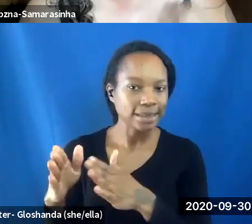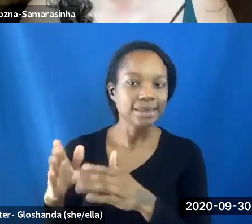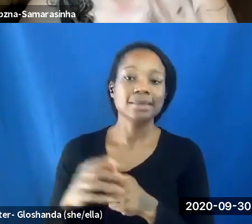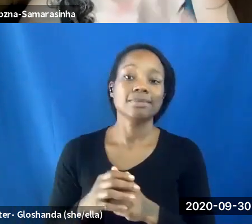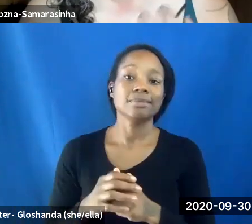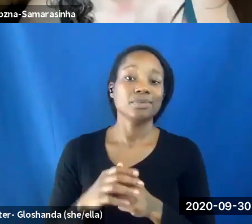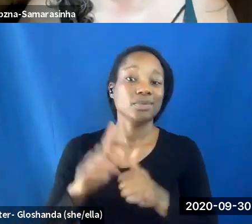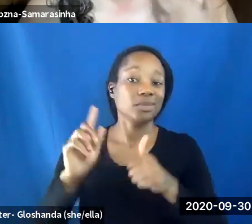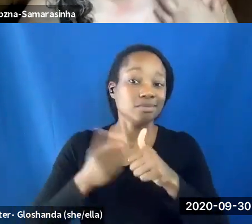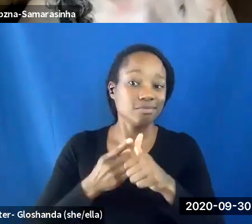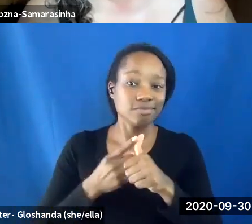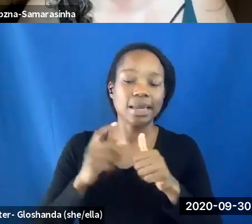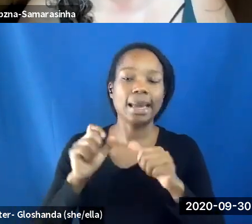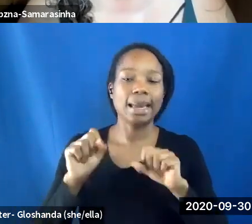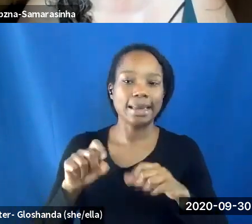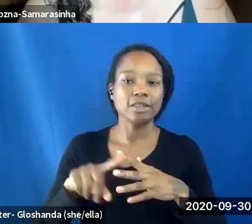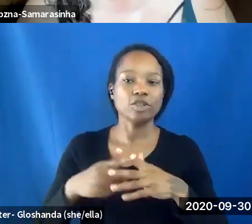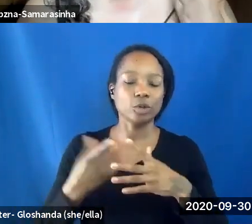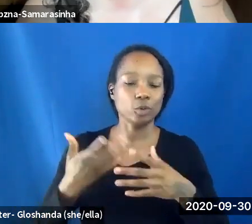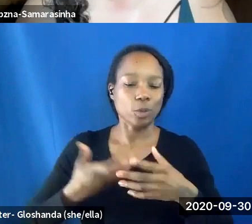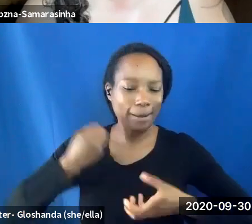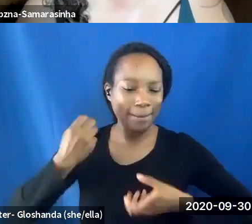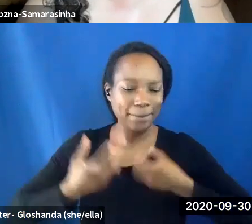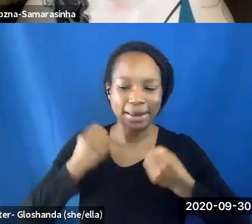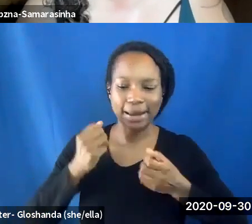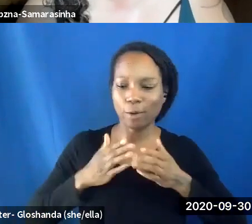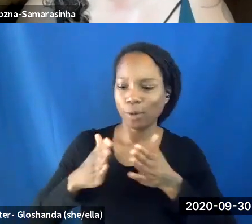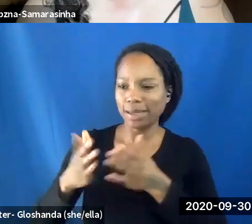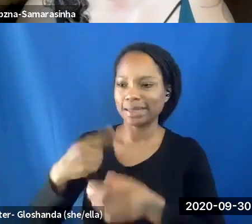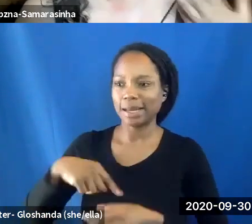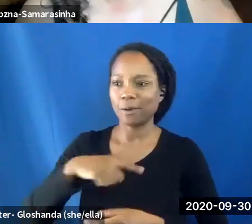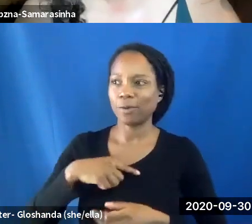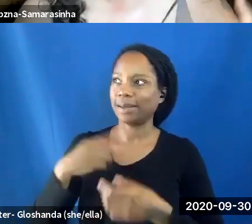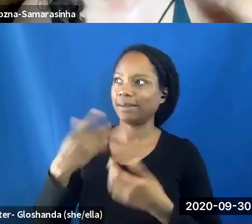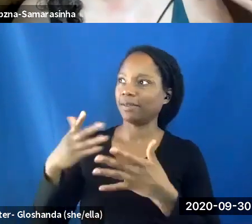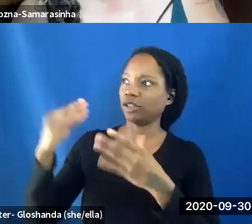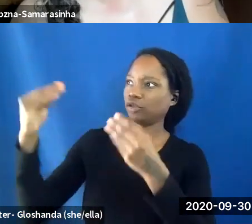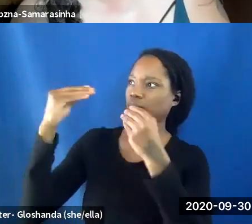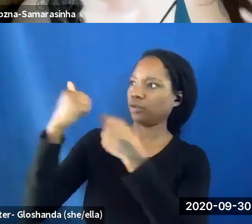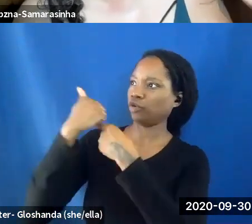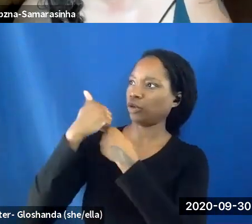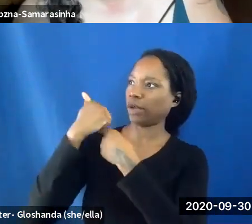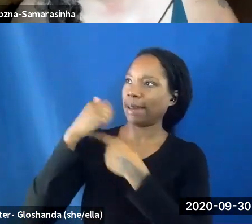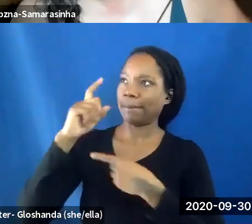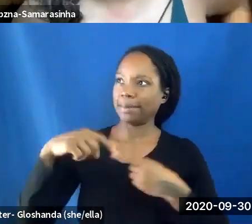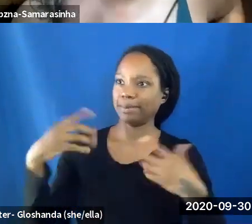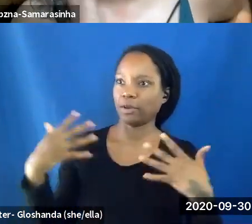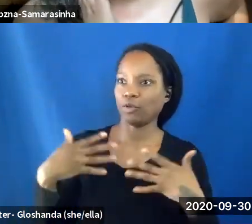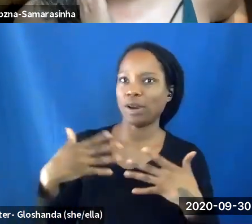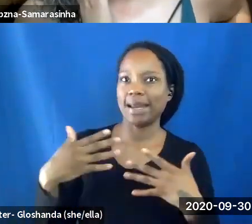the ways we've been taught to be afraid of disability and mental conditions, madness, psychiatric disability